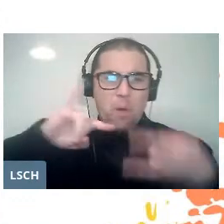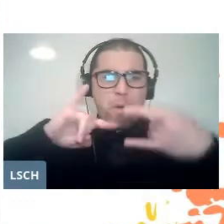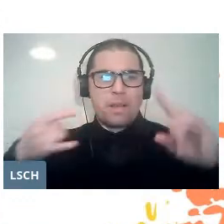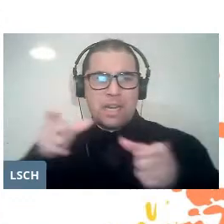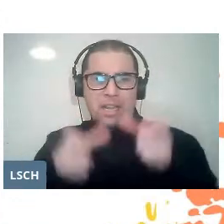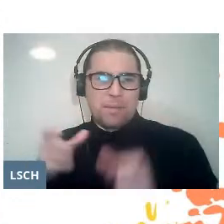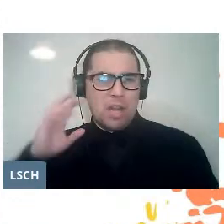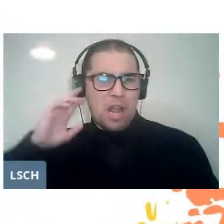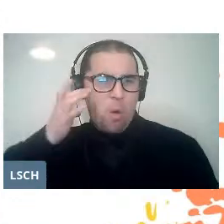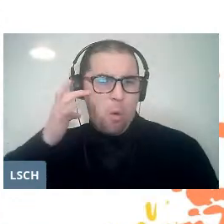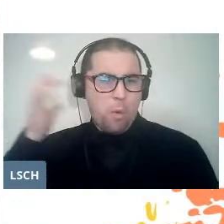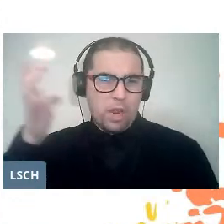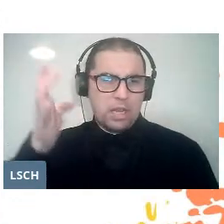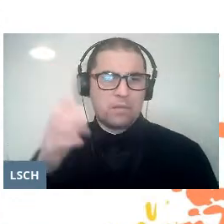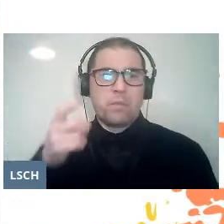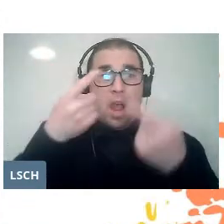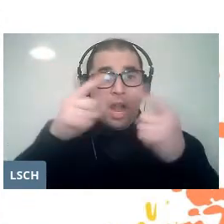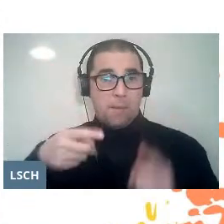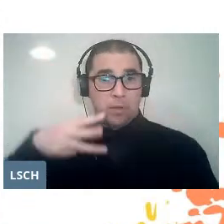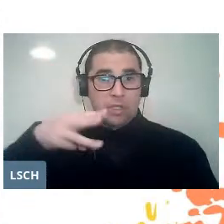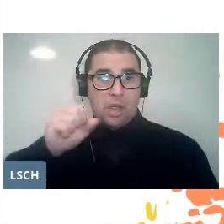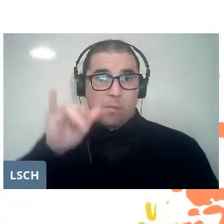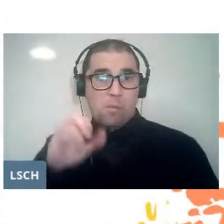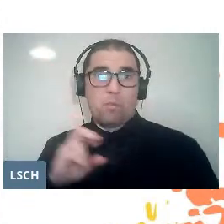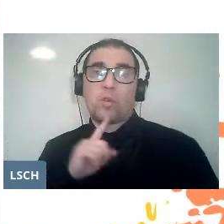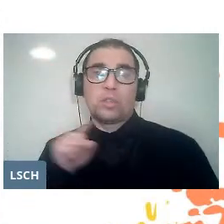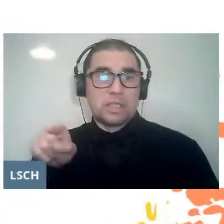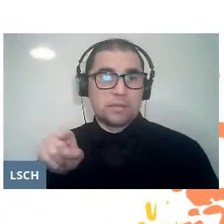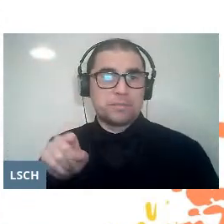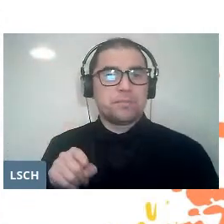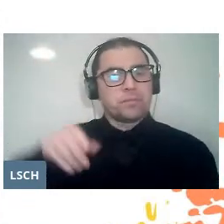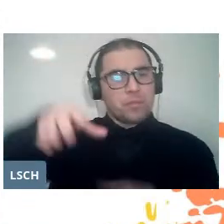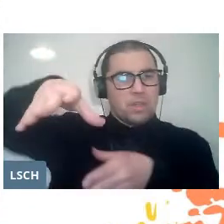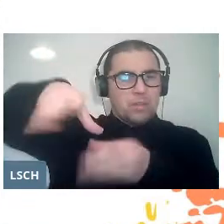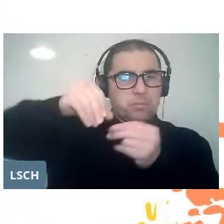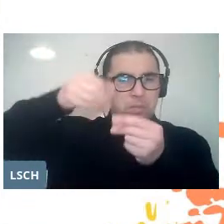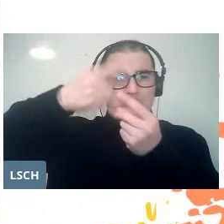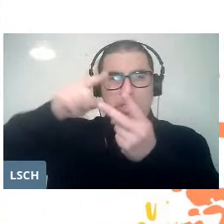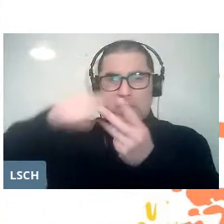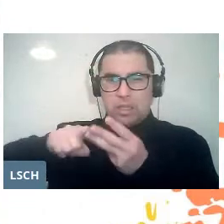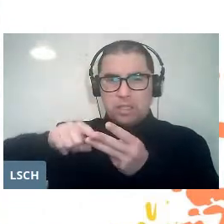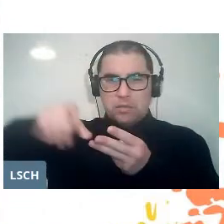Mozart's music begins from the assimilation of the different currents of his time